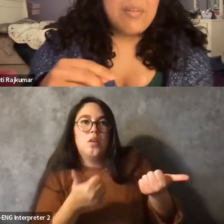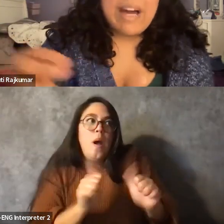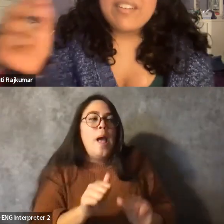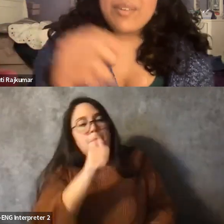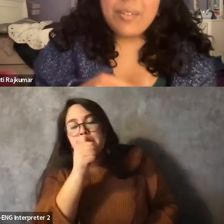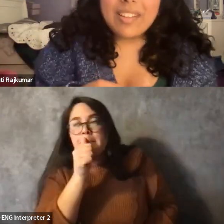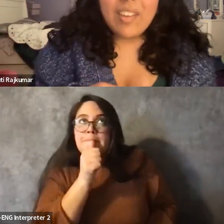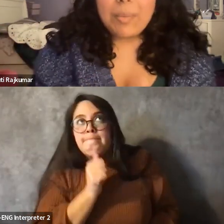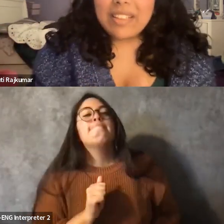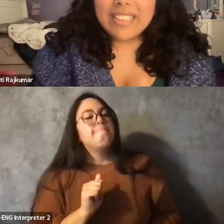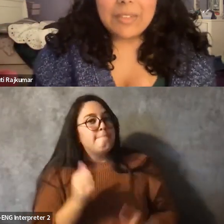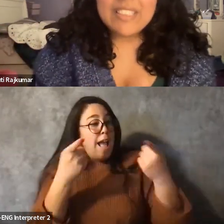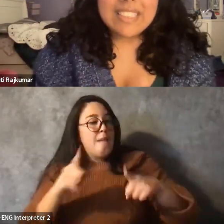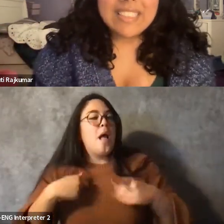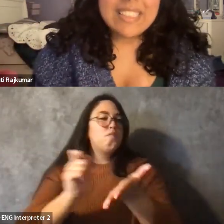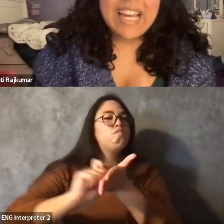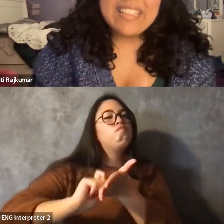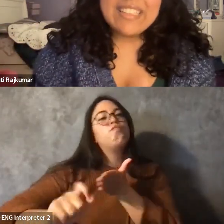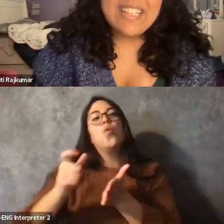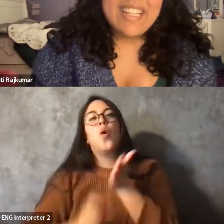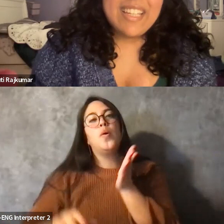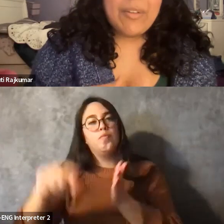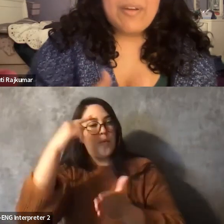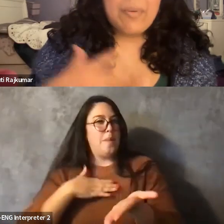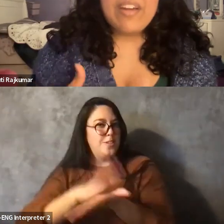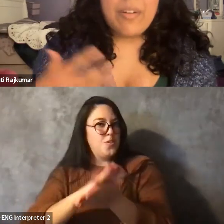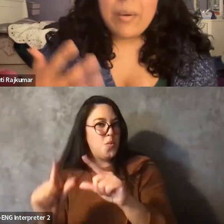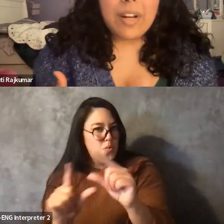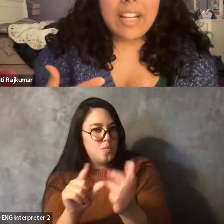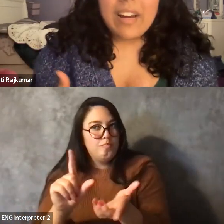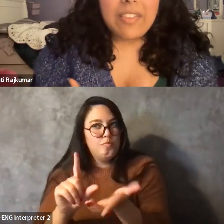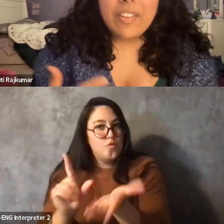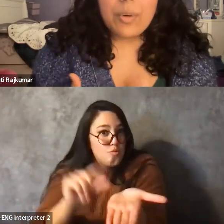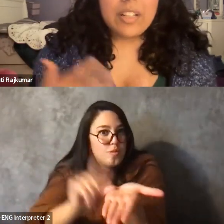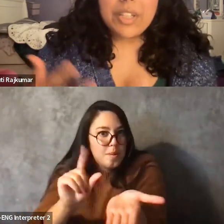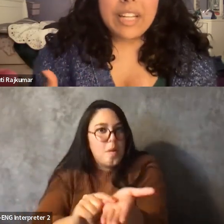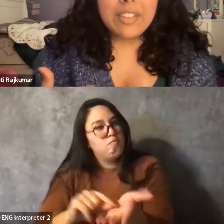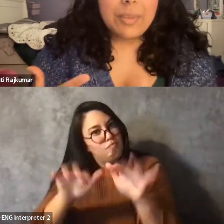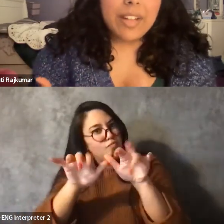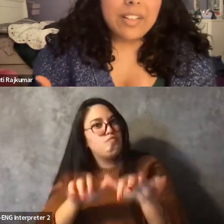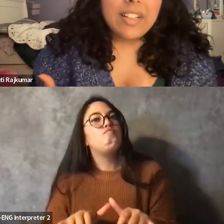to student accessibility services, and you know, they were like, okay, we're going to get on this. We're going to try and do better.